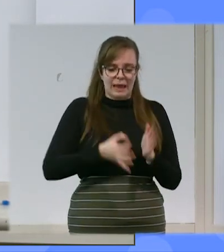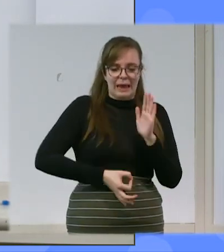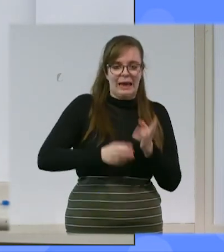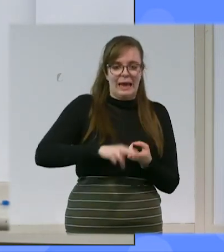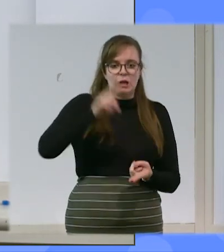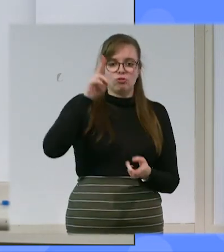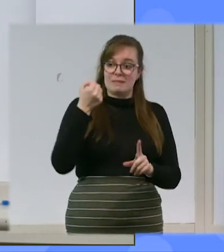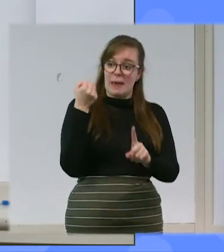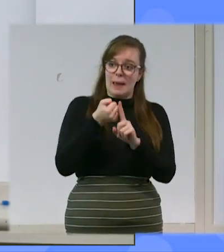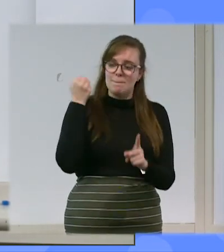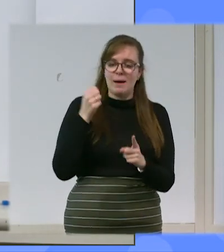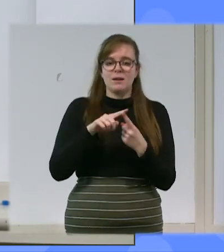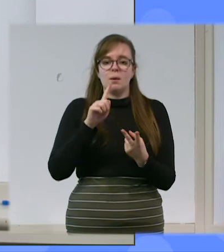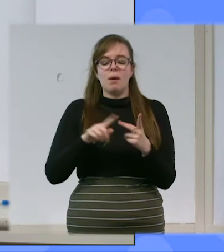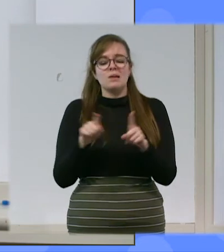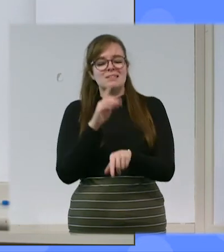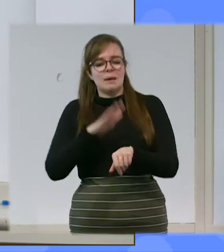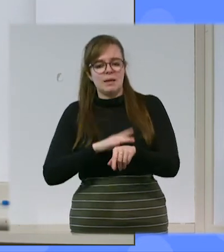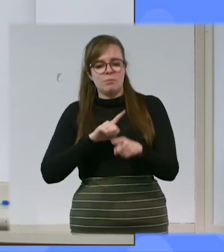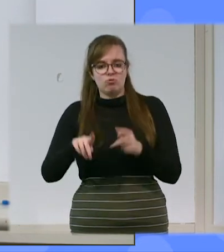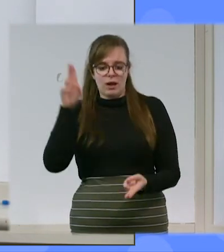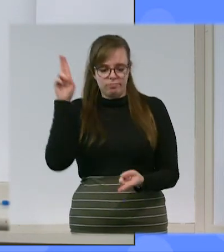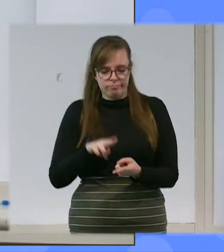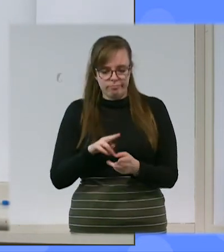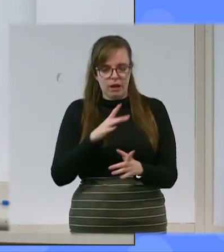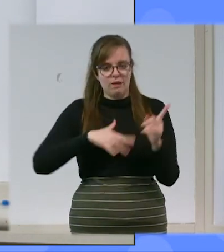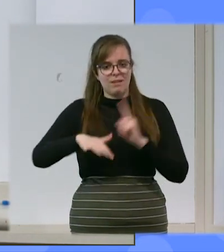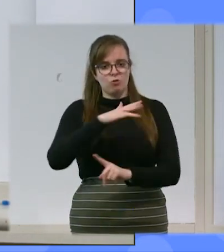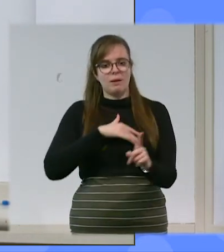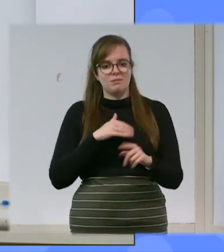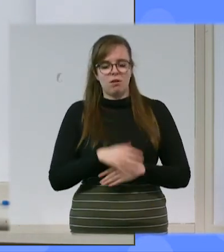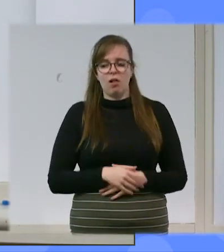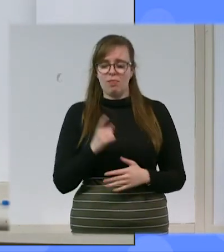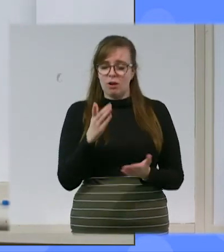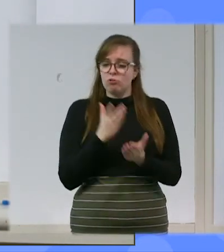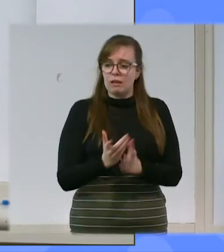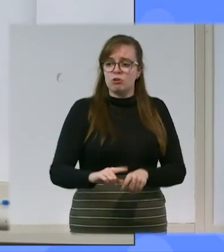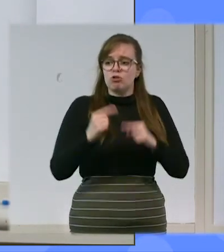our climate our carbon footprint that's deeply challenging for us given that we